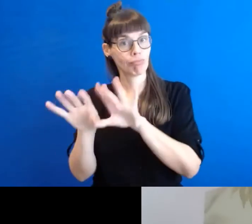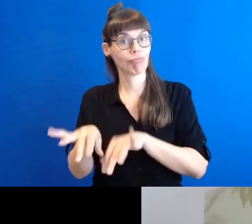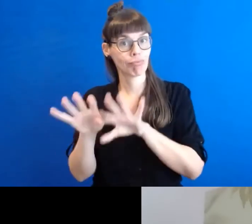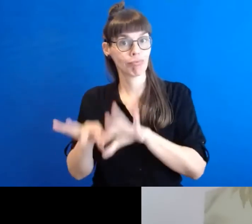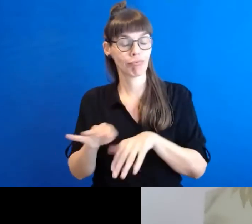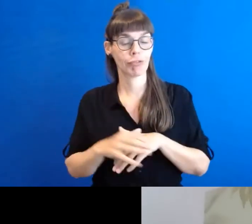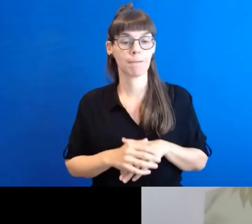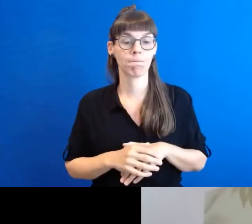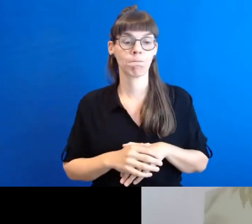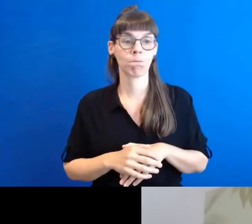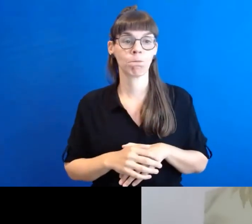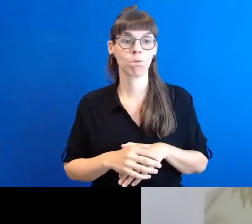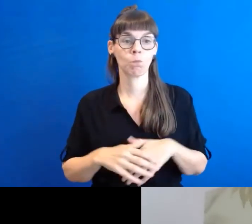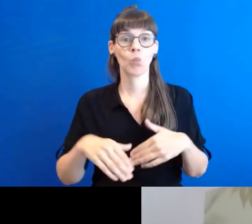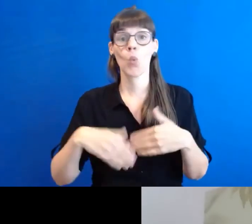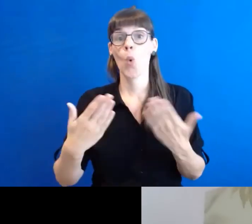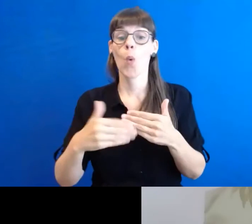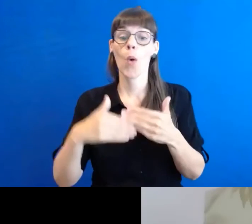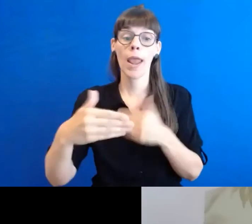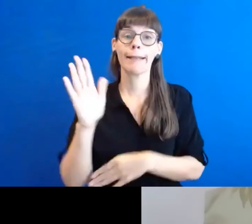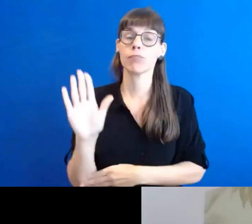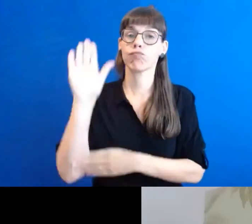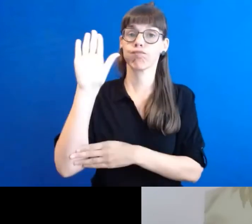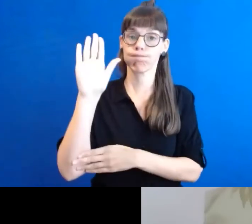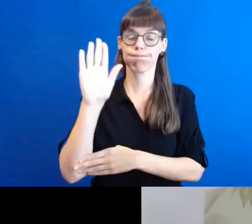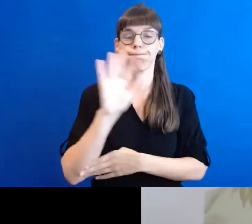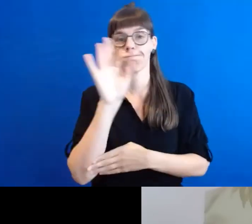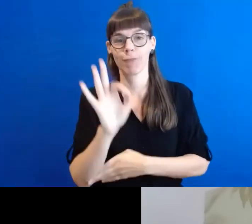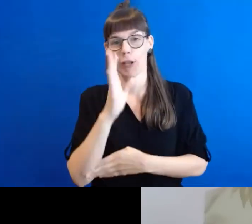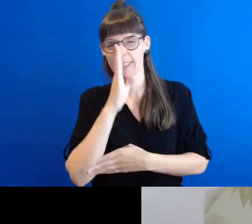any of you have specific questions, please feel free to drop them